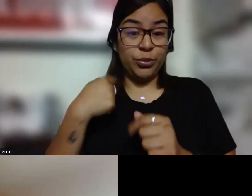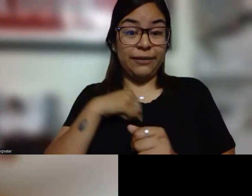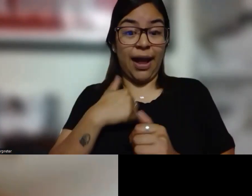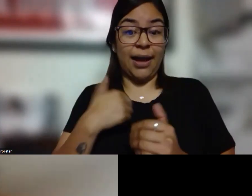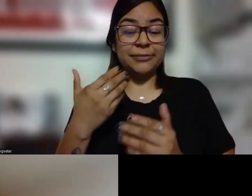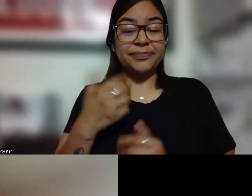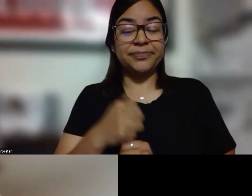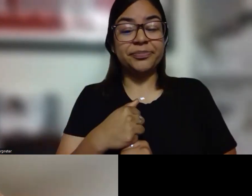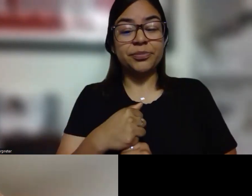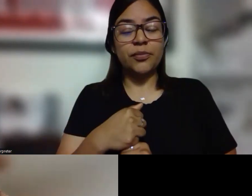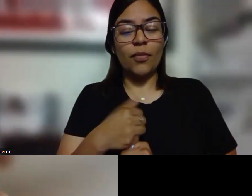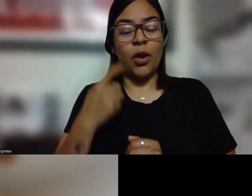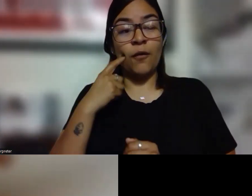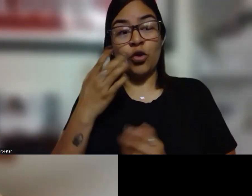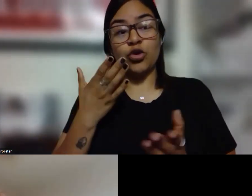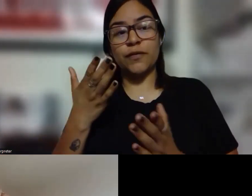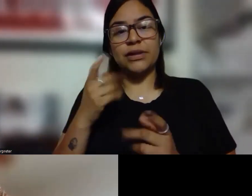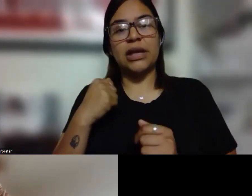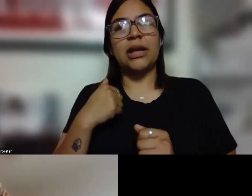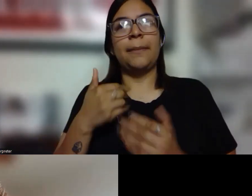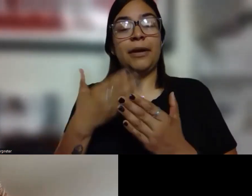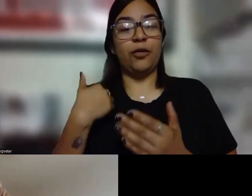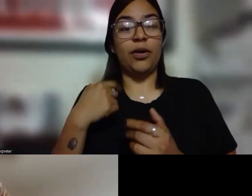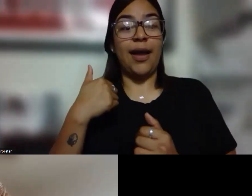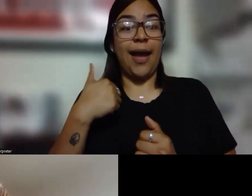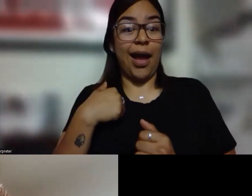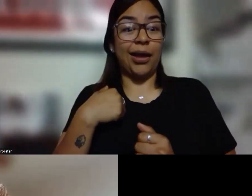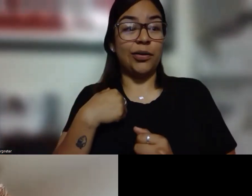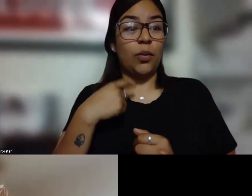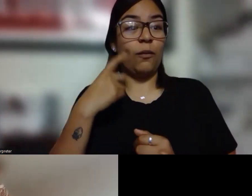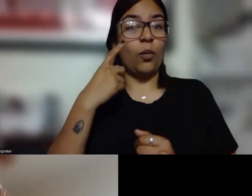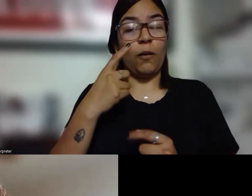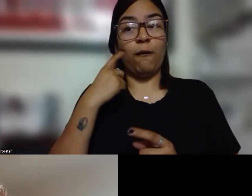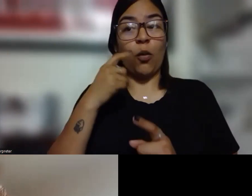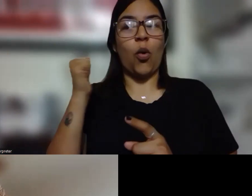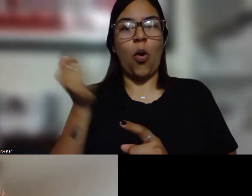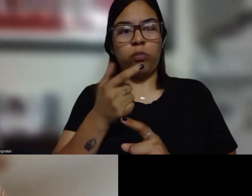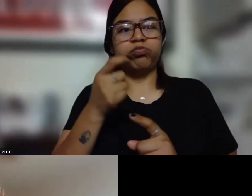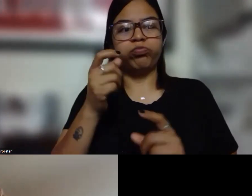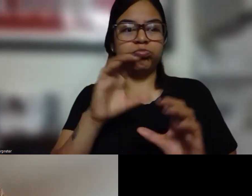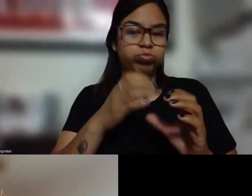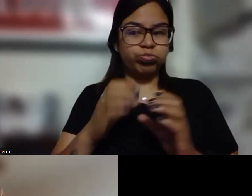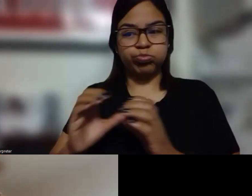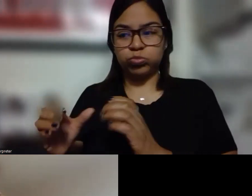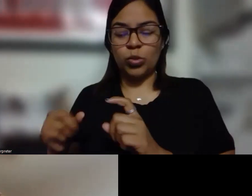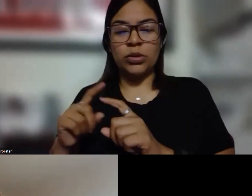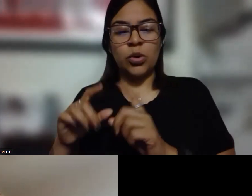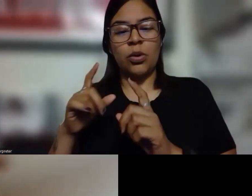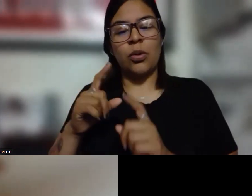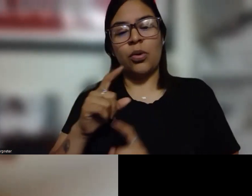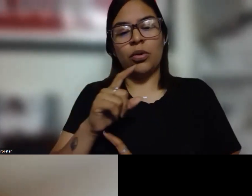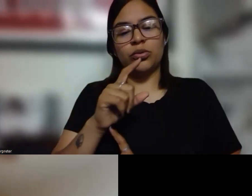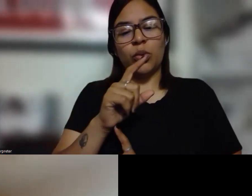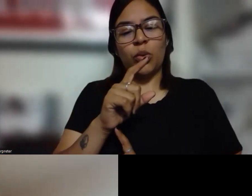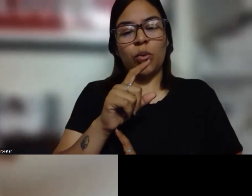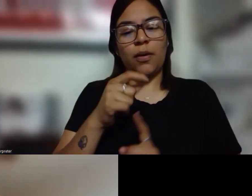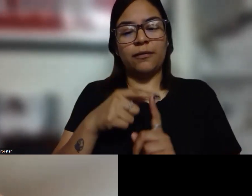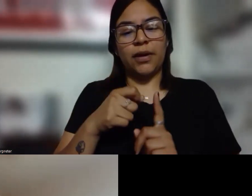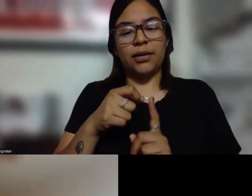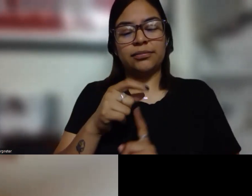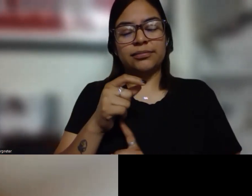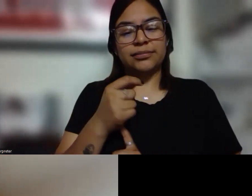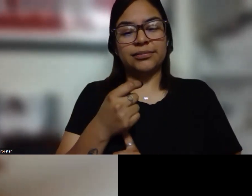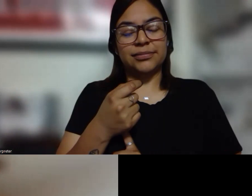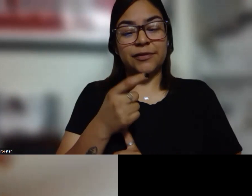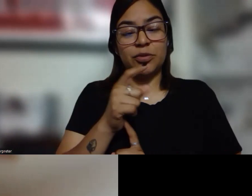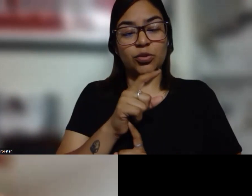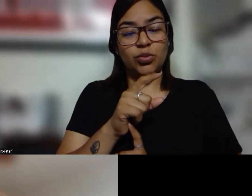clients um for every category um so I from from 20 uh fiscal year 1920 to 232 uh 2223 so really